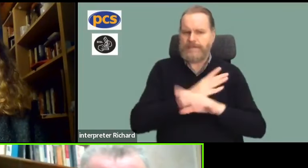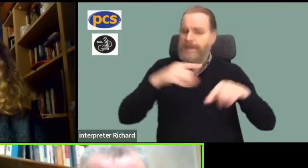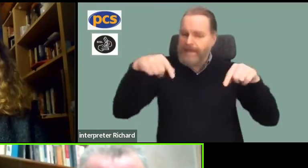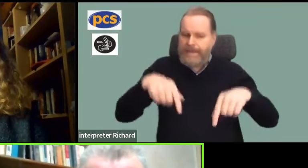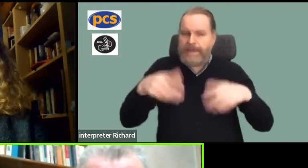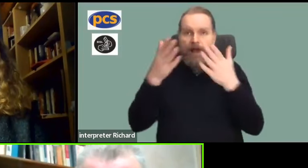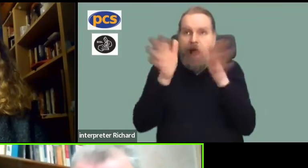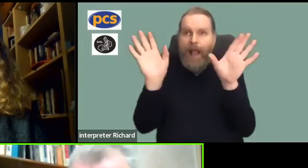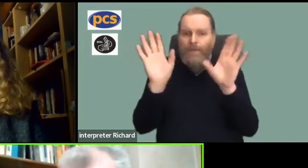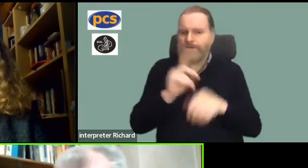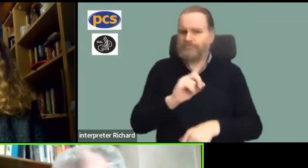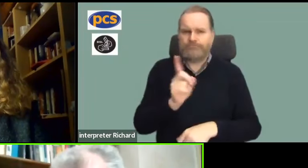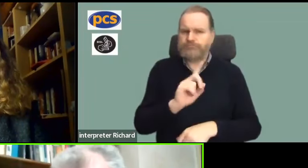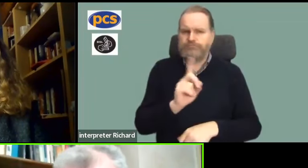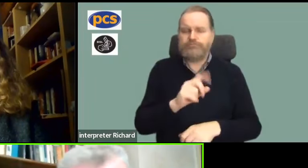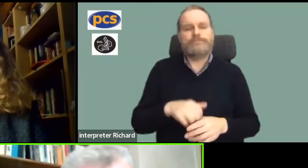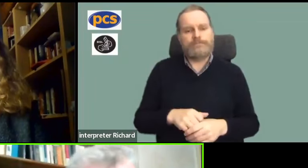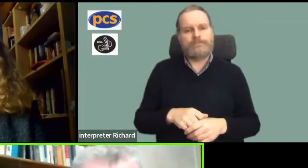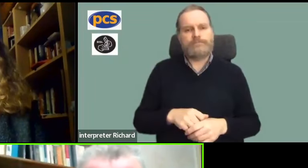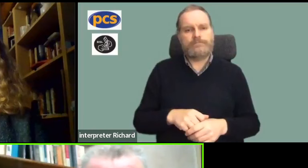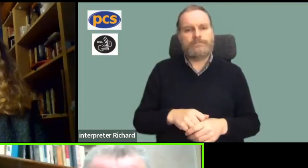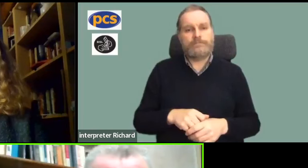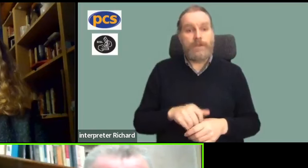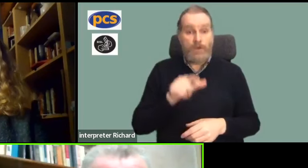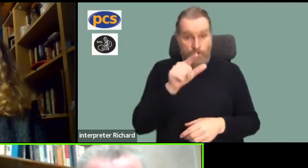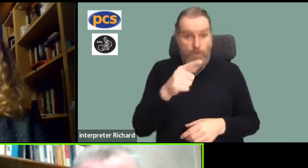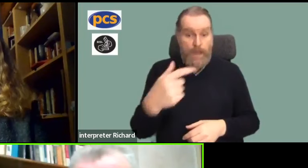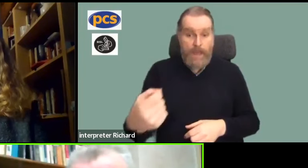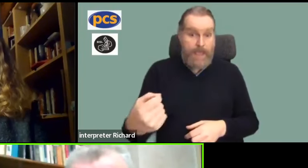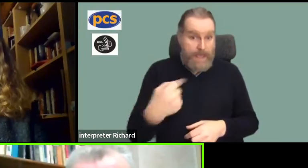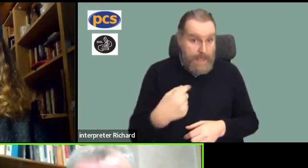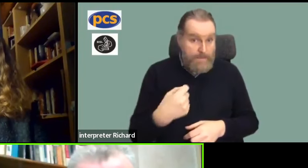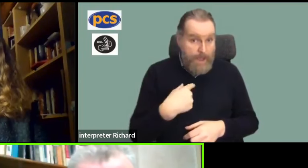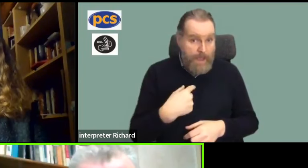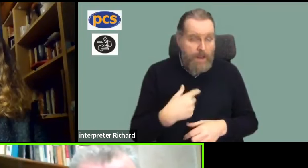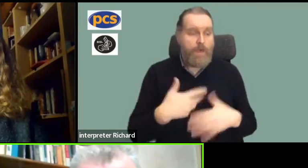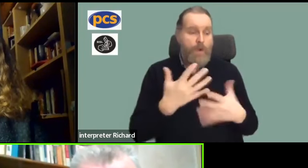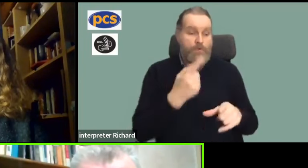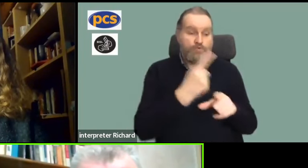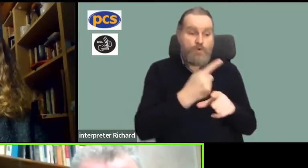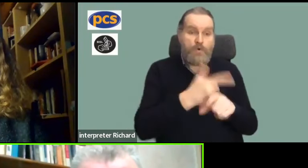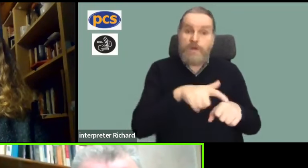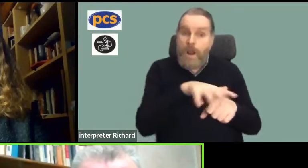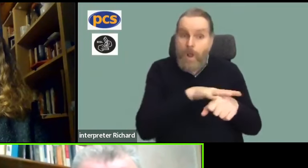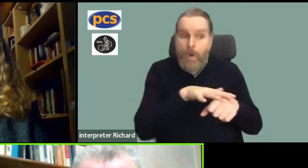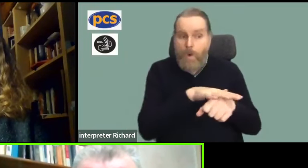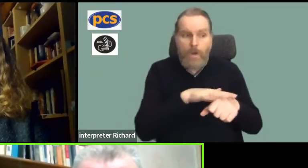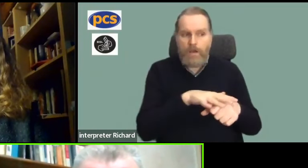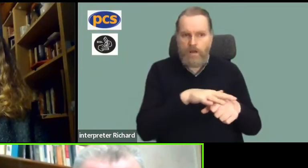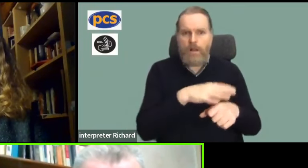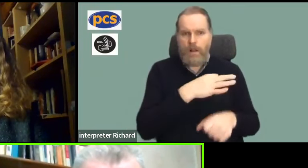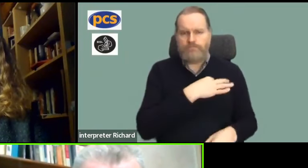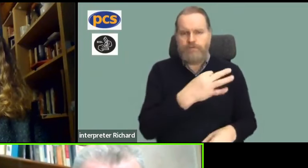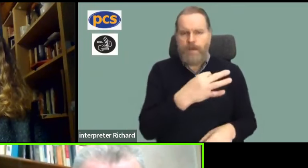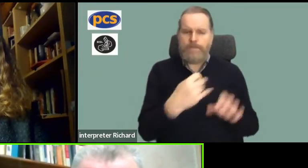union will give. You can start that with your local rep, but the feel free. you can send us an email for us. to get a full-time to get a full-time officer to to